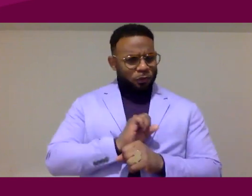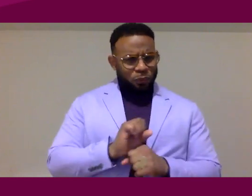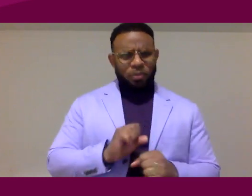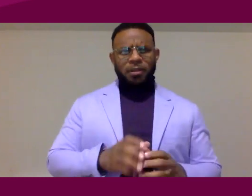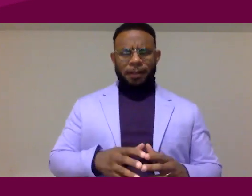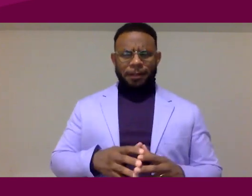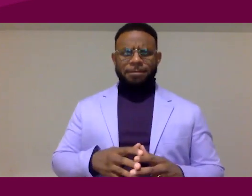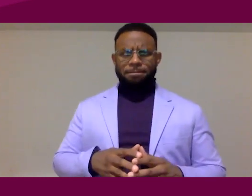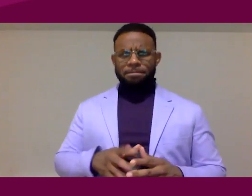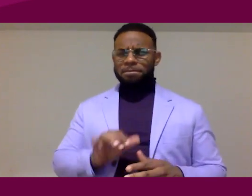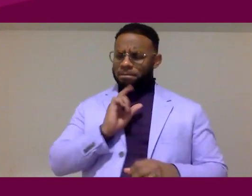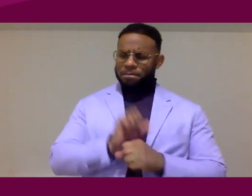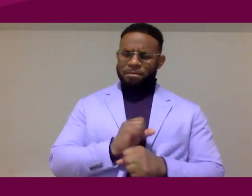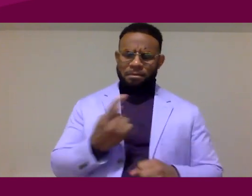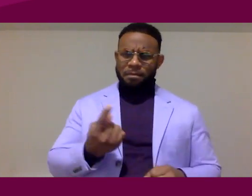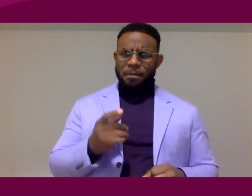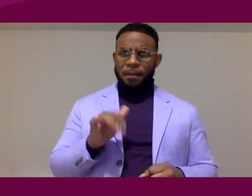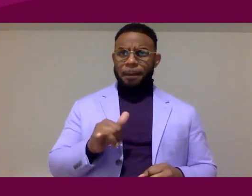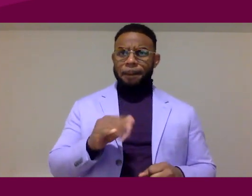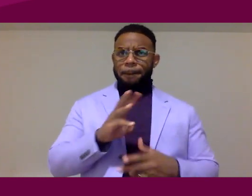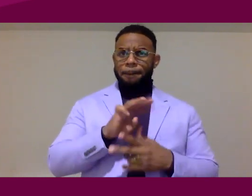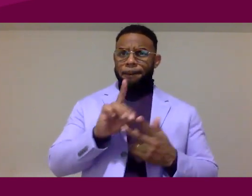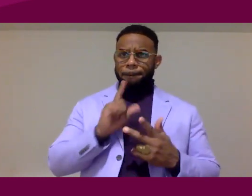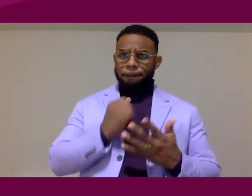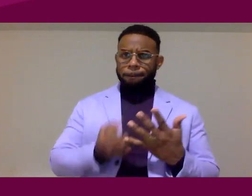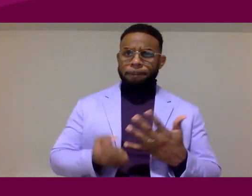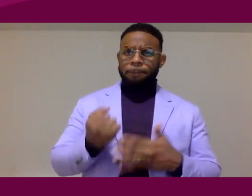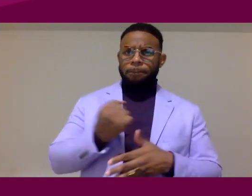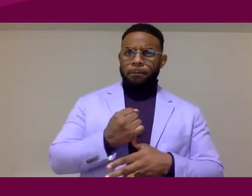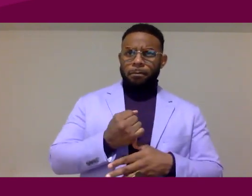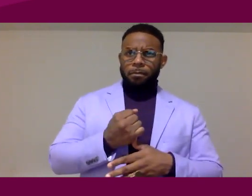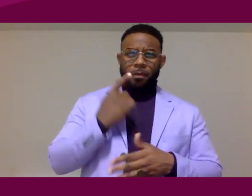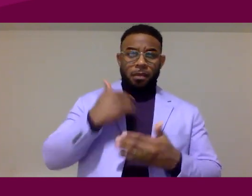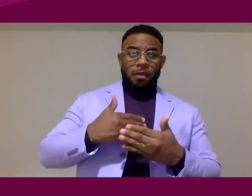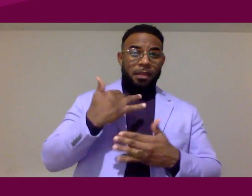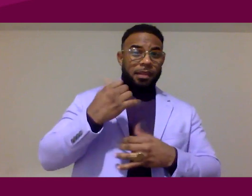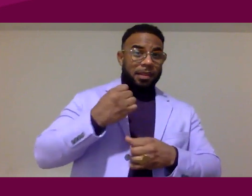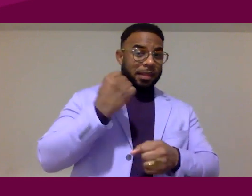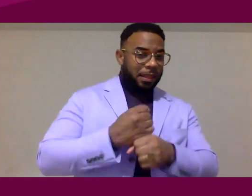So, that's definitely something that we will be prioritizing for the next decade and beyond.